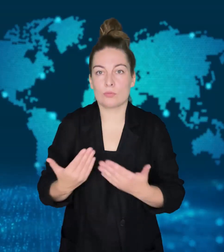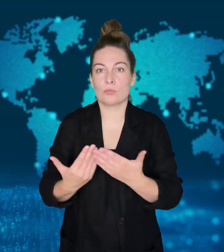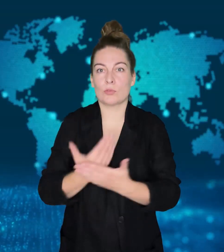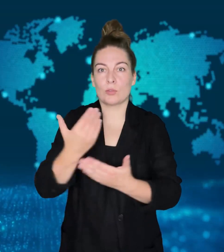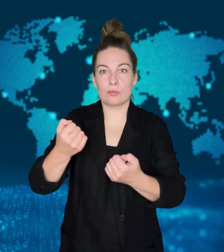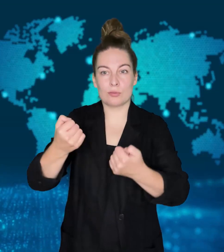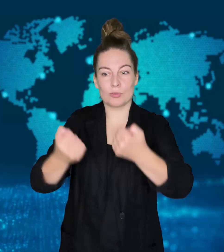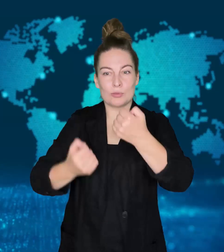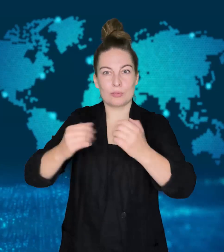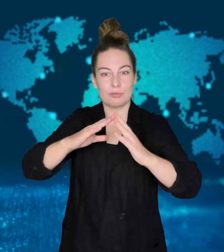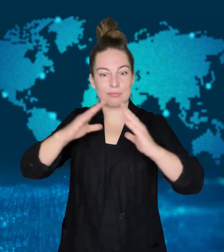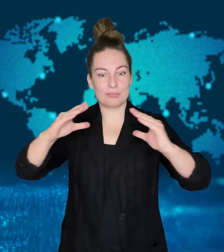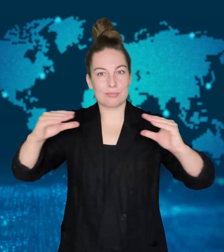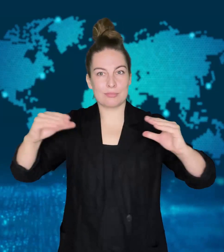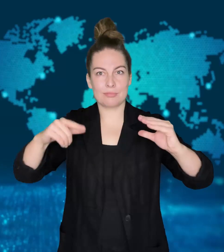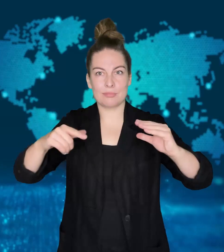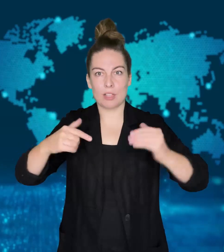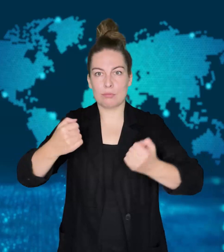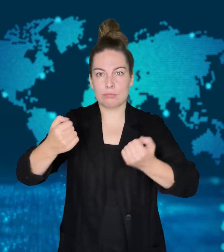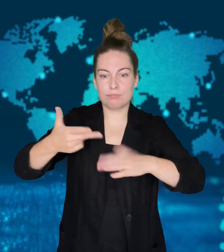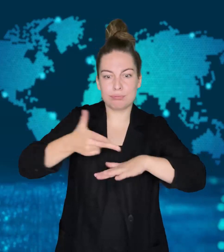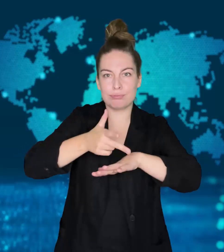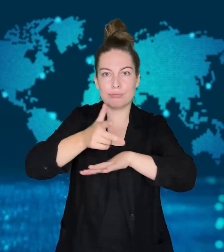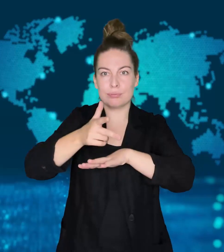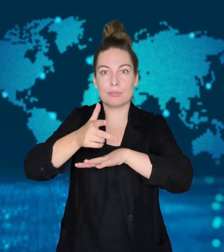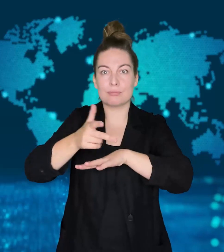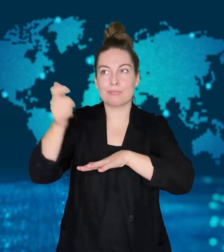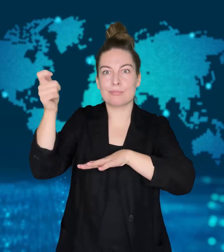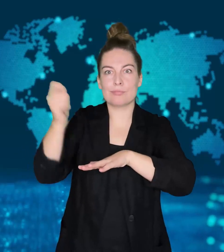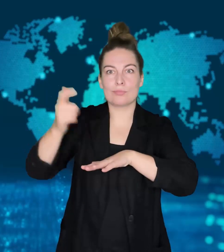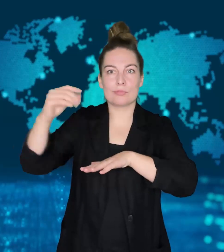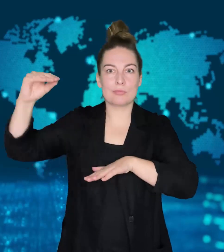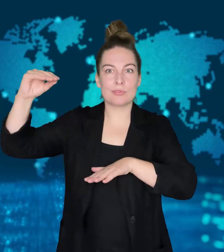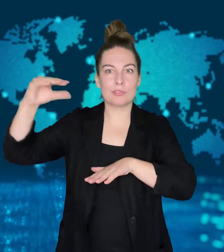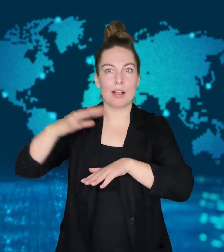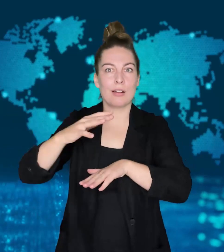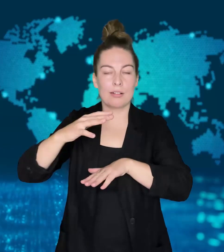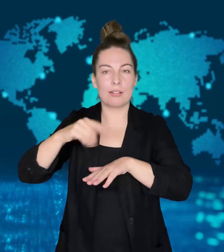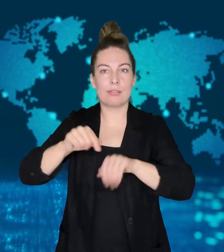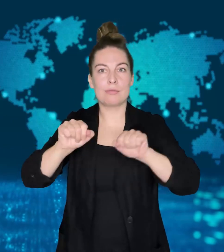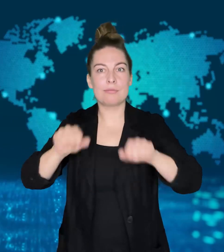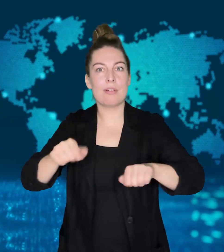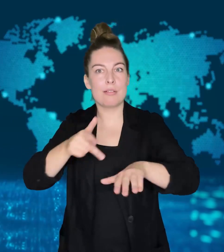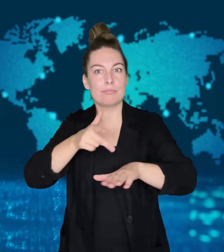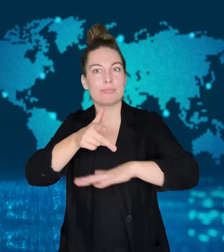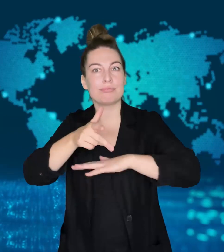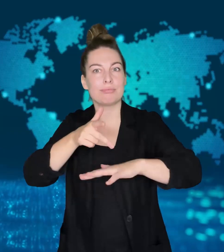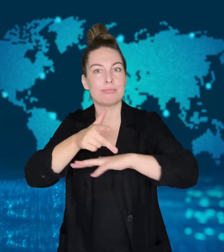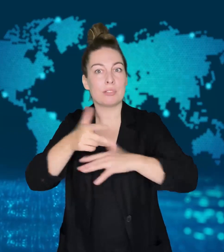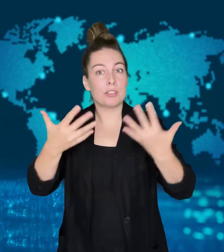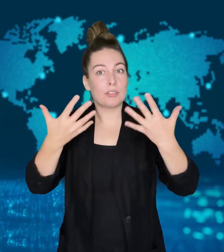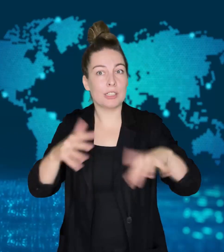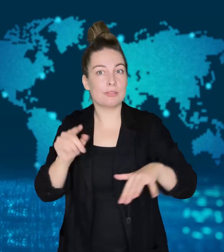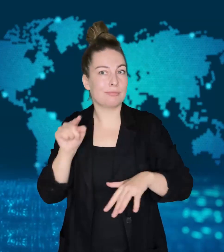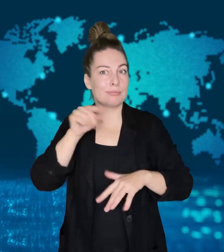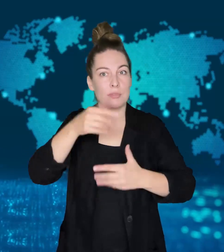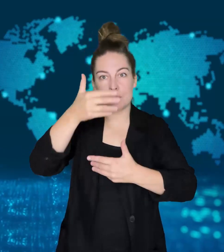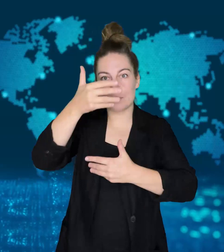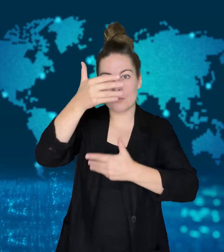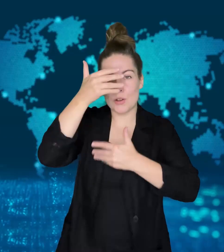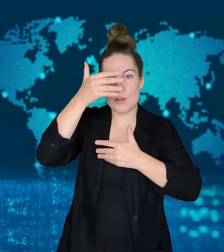[MONIKA]: A solar-powered car drove across Morocco to